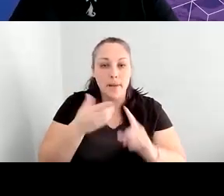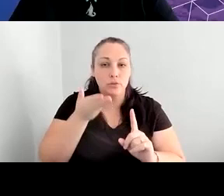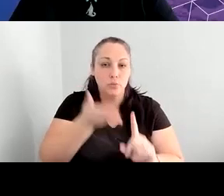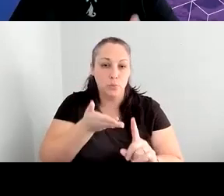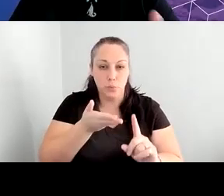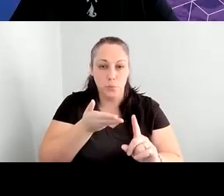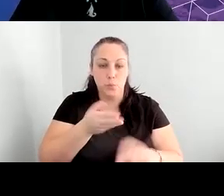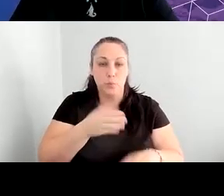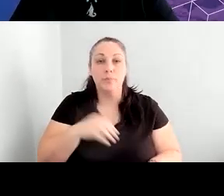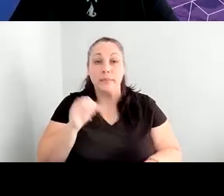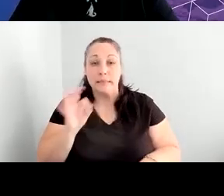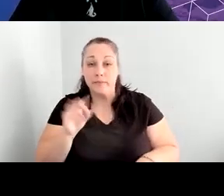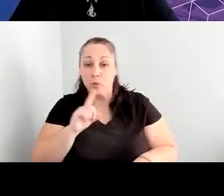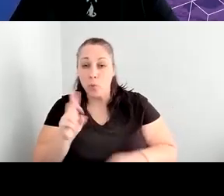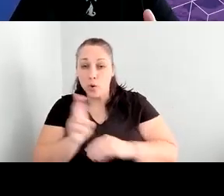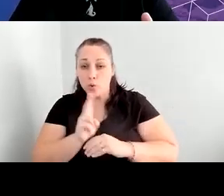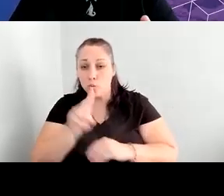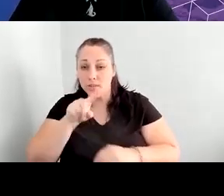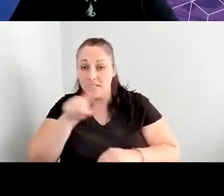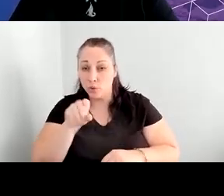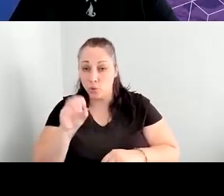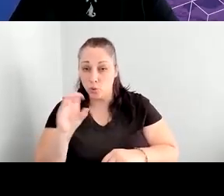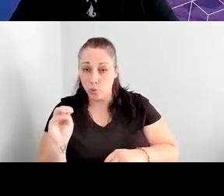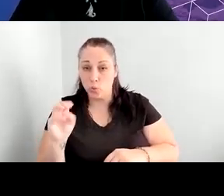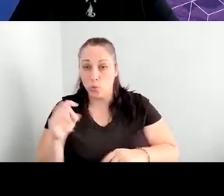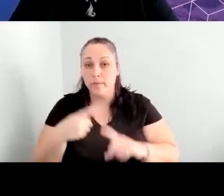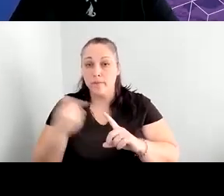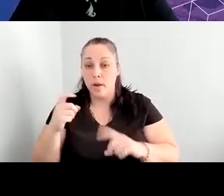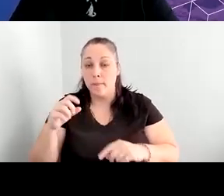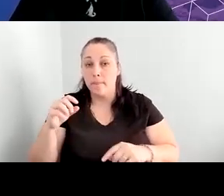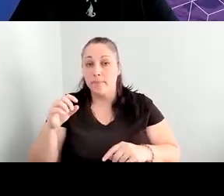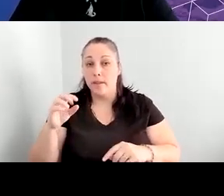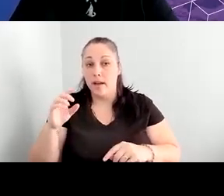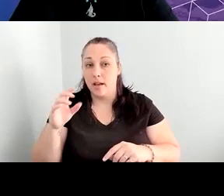So, please be sure you are viewing this presentation from the Zoom application.